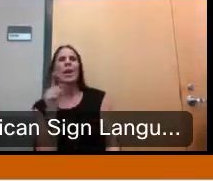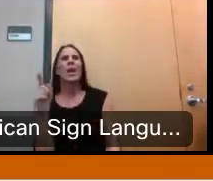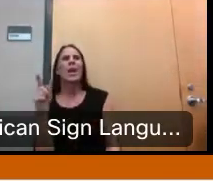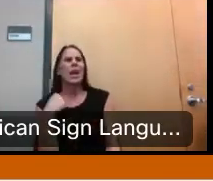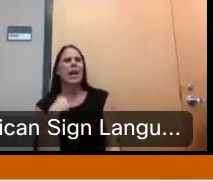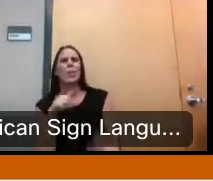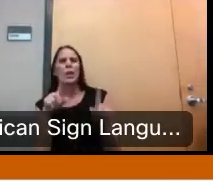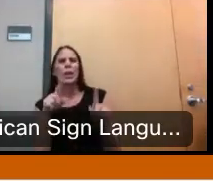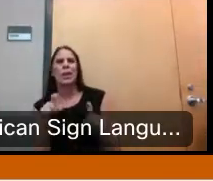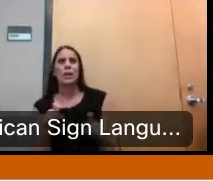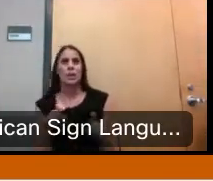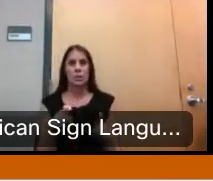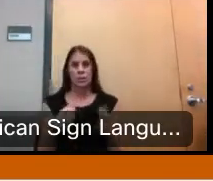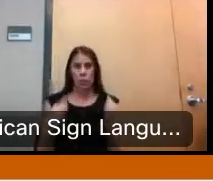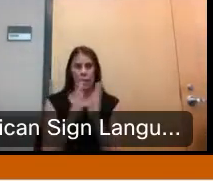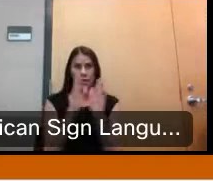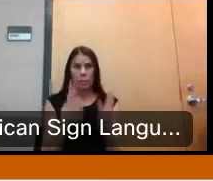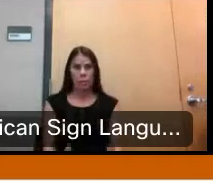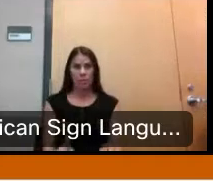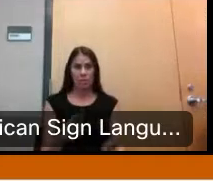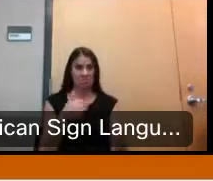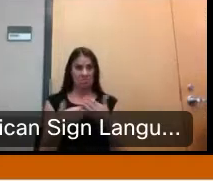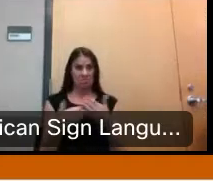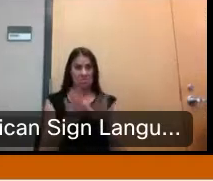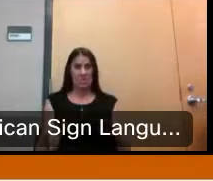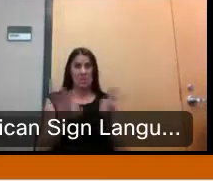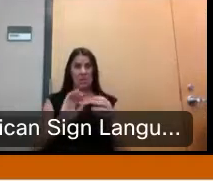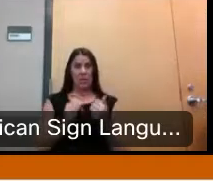Does it matter how we depict the conversation the video if we can get people with different